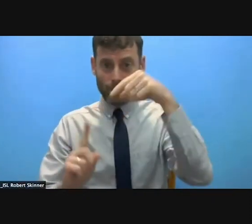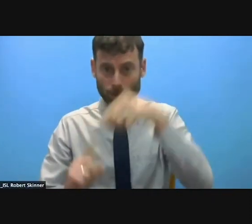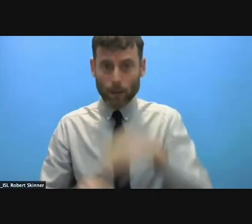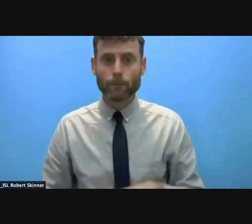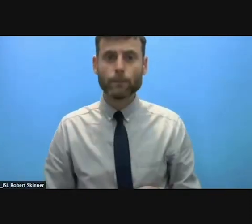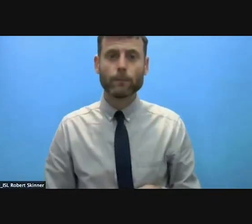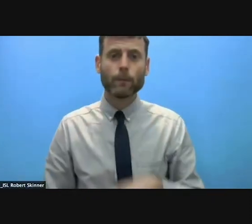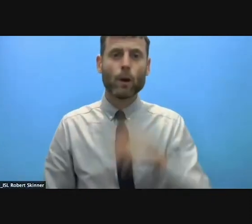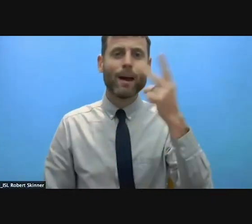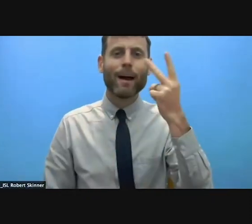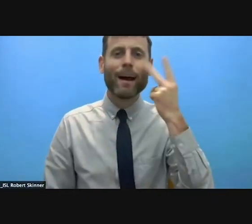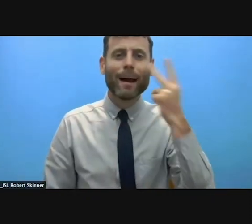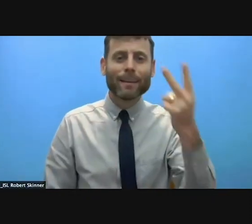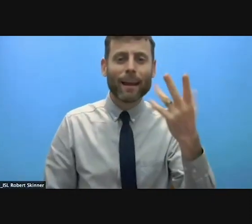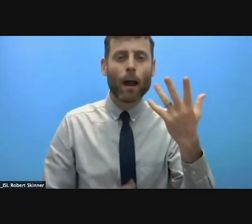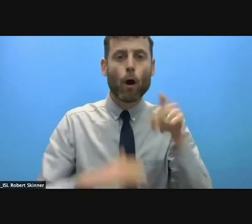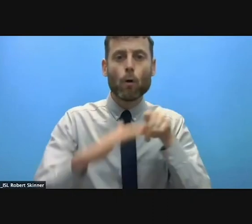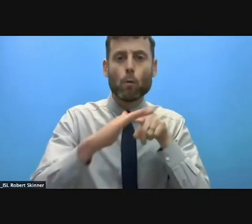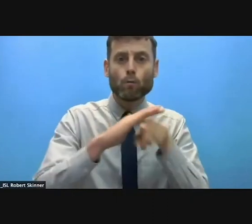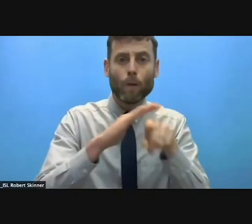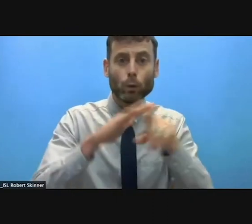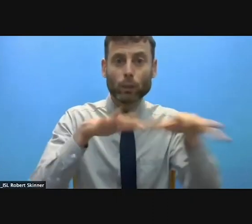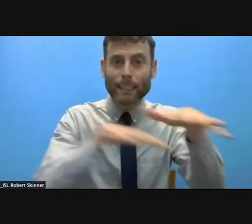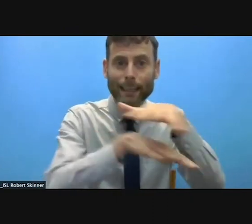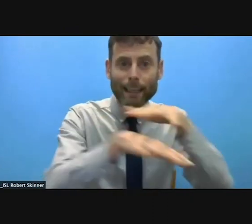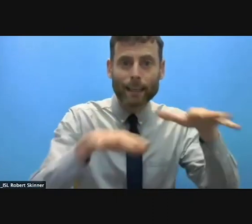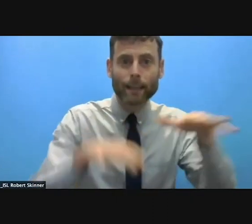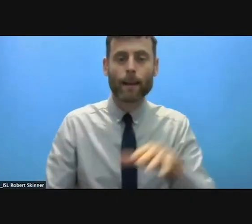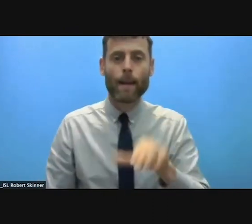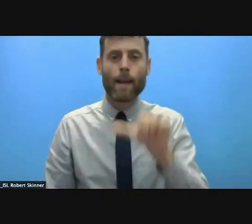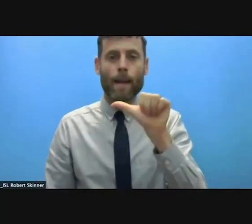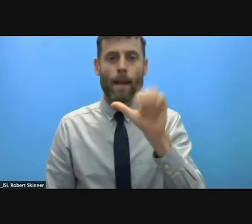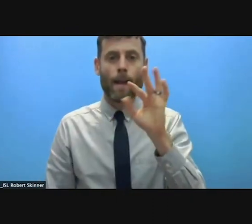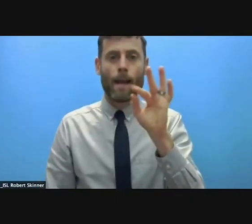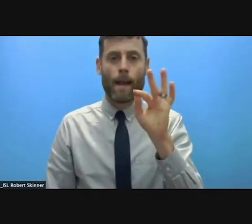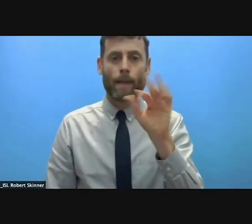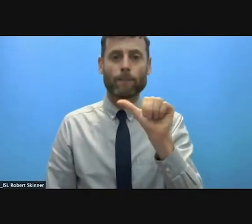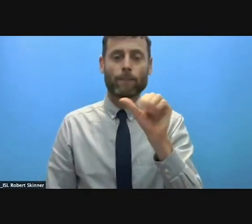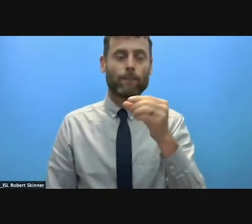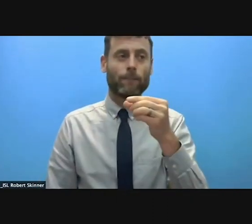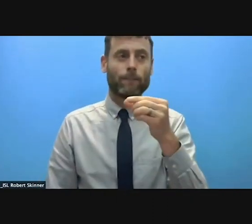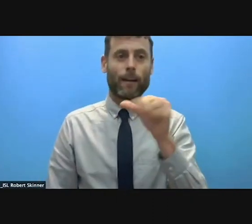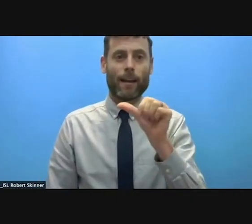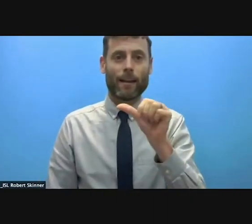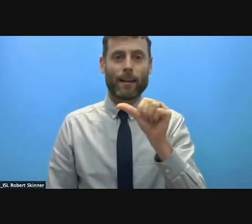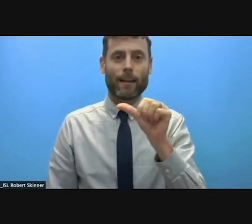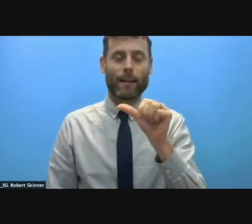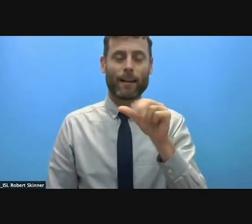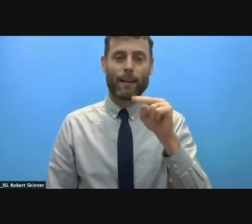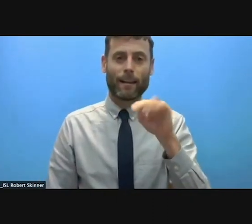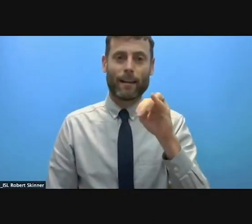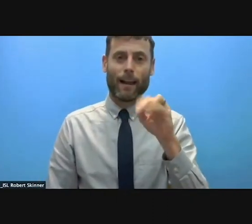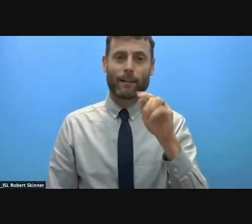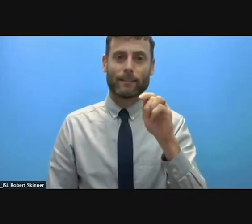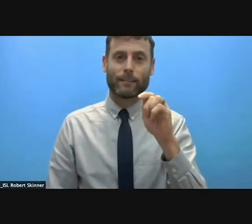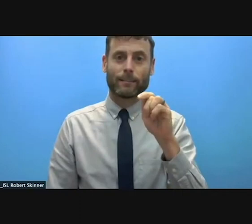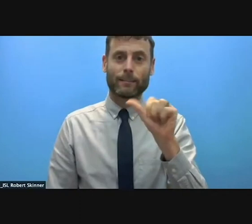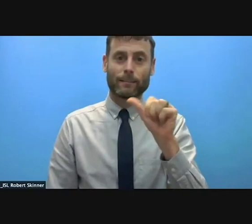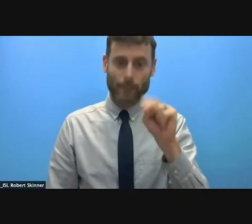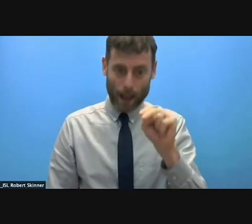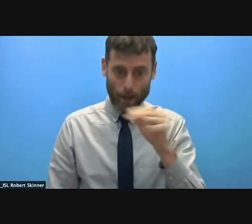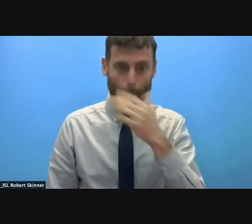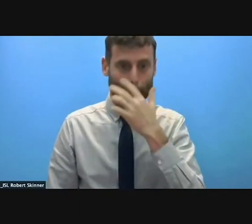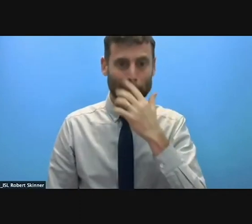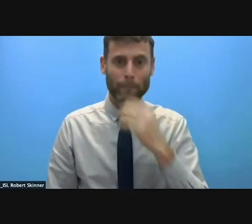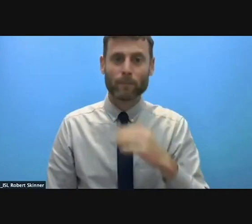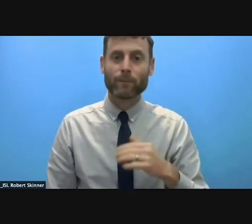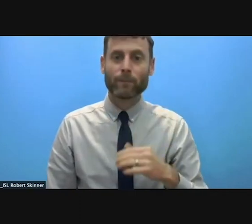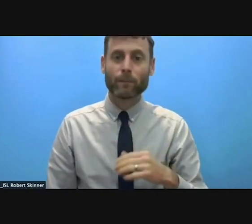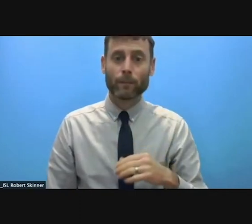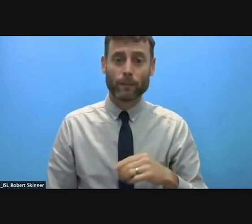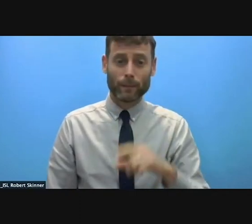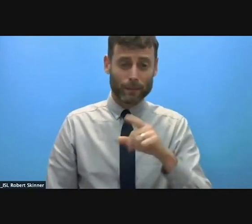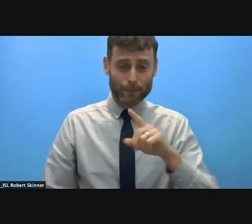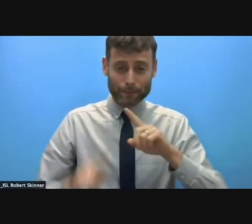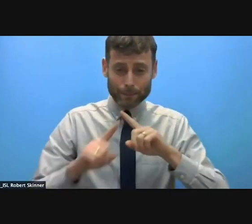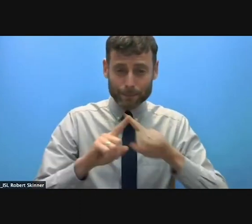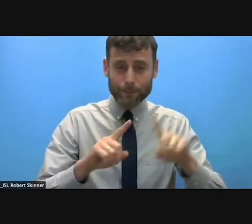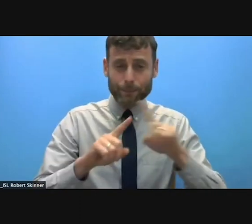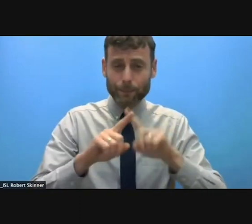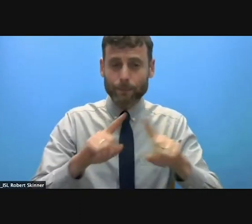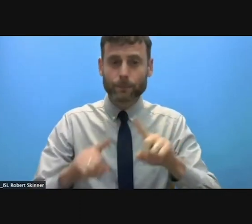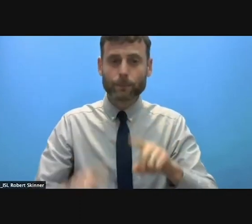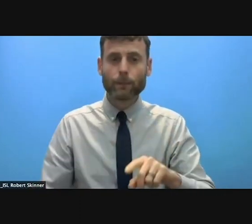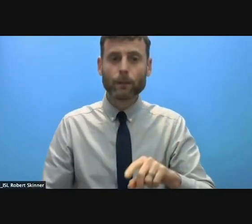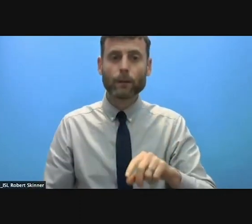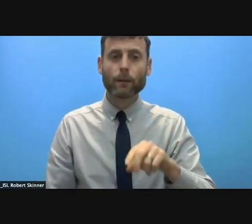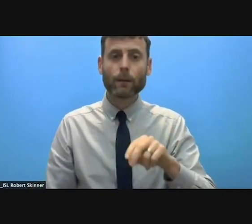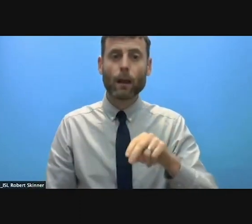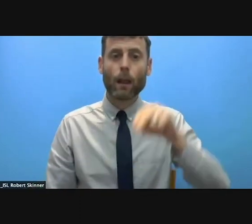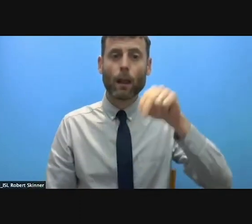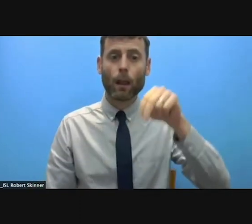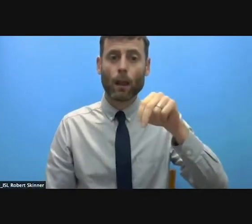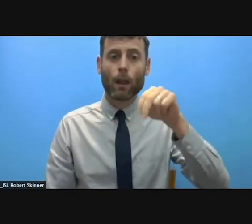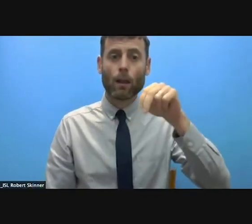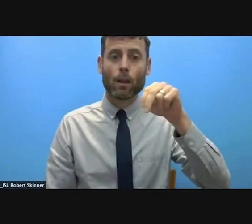we have Afghanistan, we have the killings in Nigeria, we heard over 50 farmers were killed